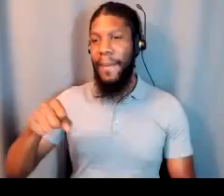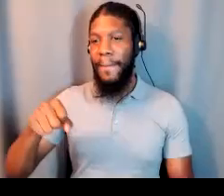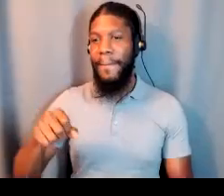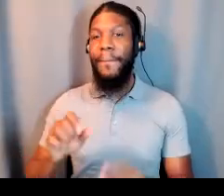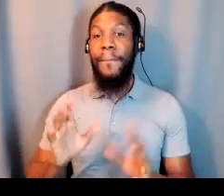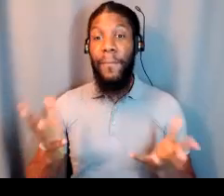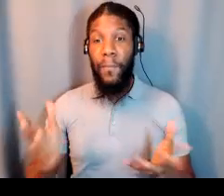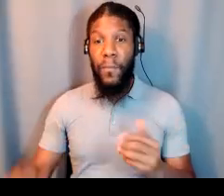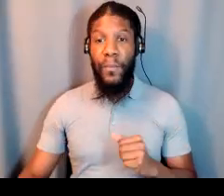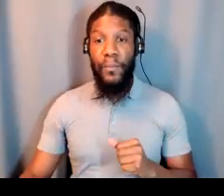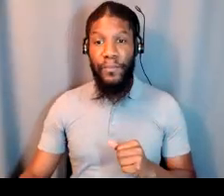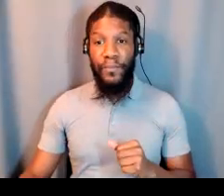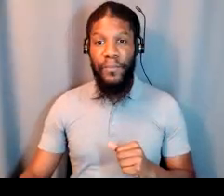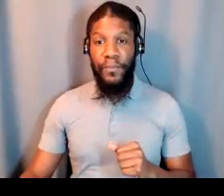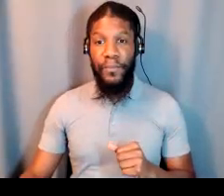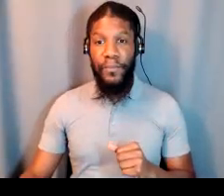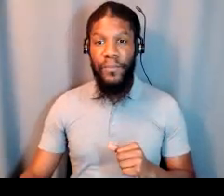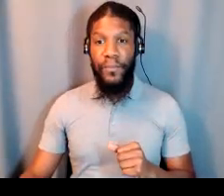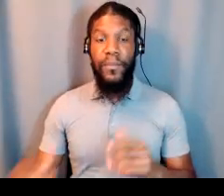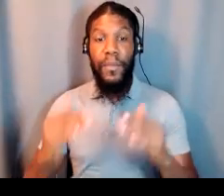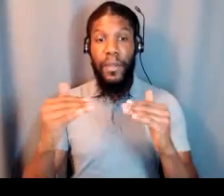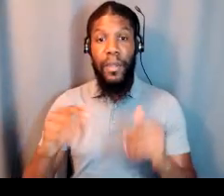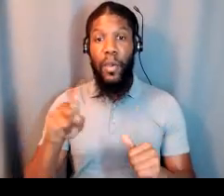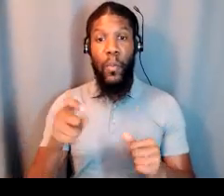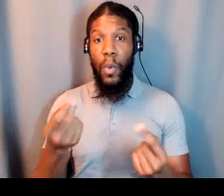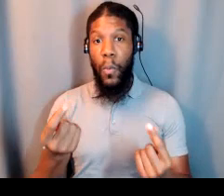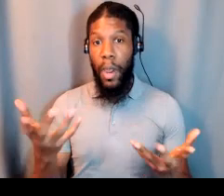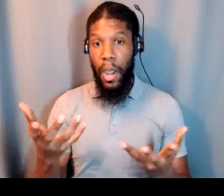So our next question is, "Are there any specific things